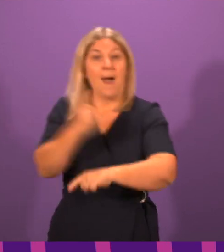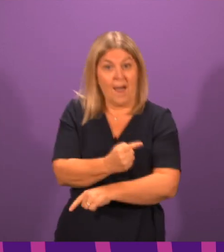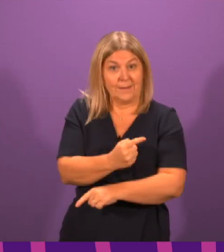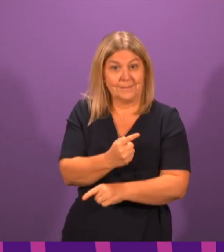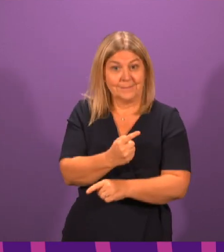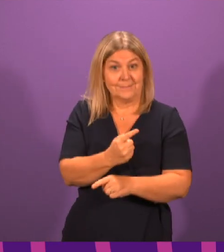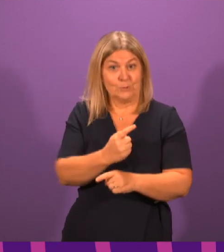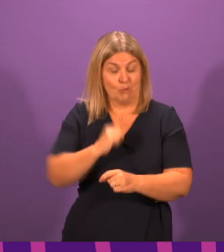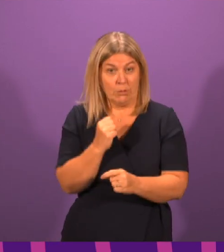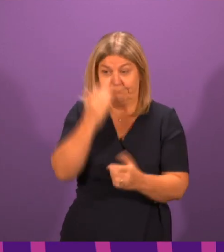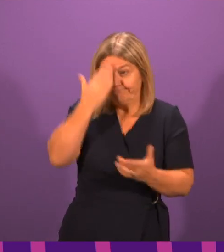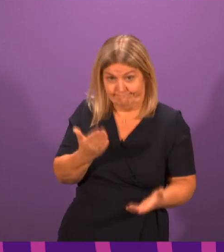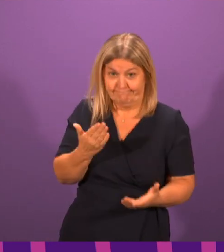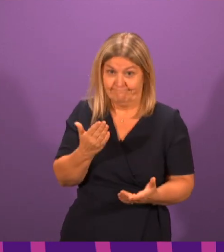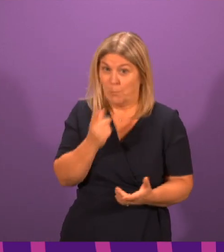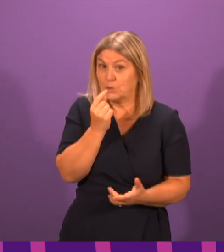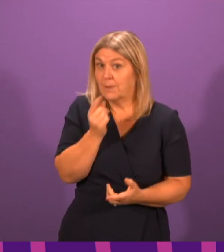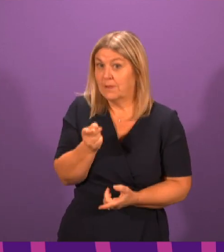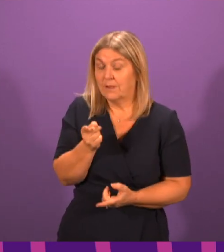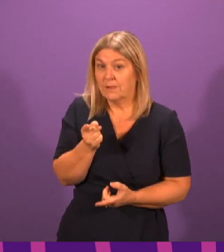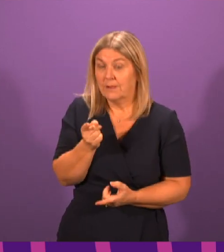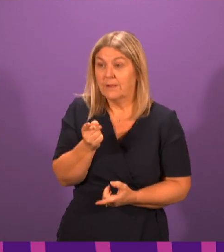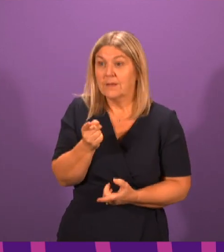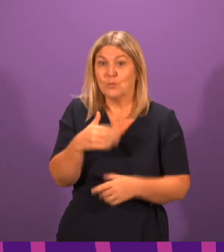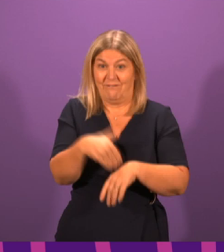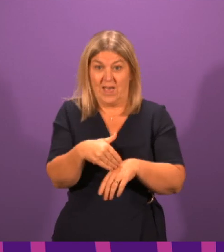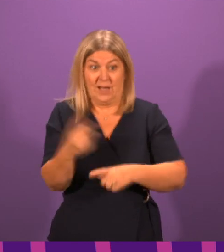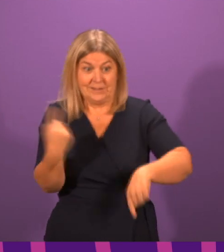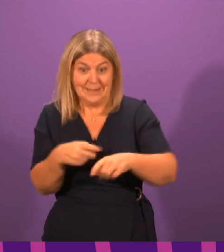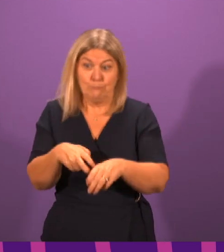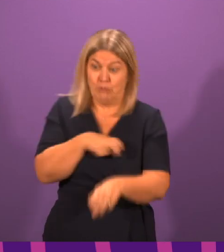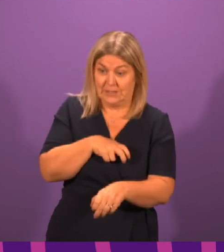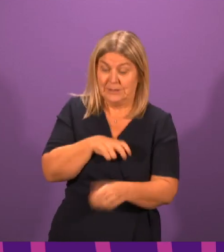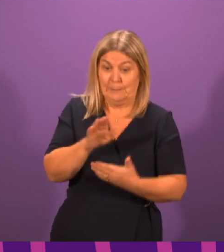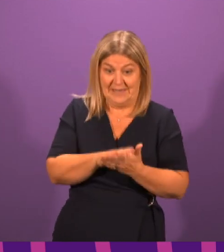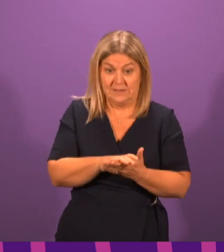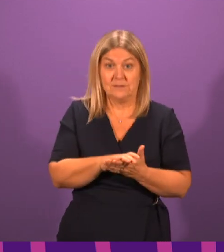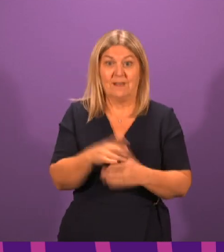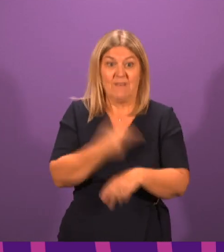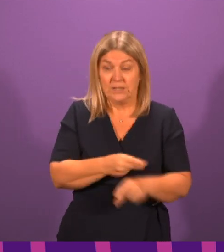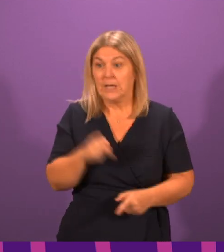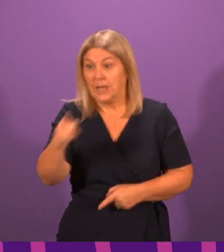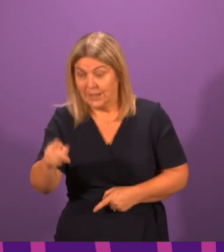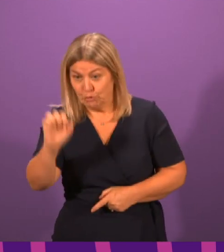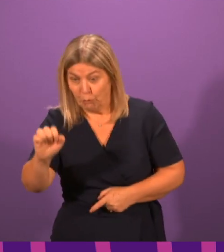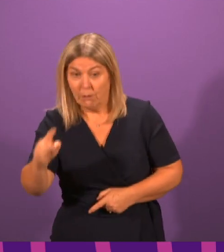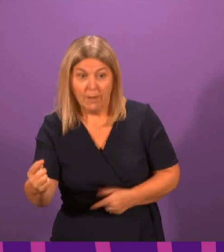is a strong possibility, the impact of Brexit could make that a slower process than we would